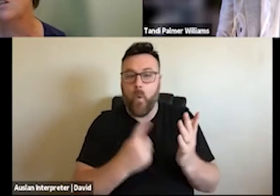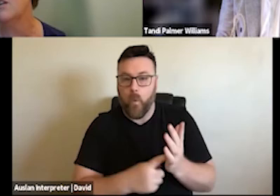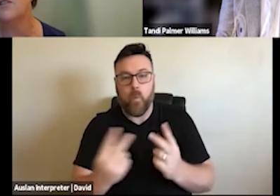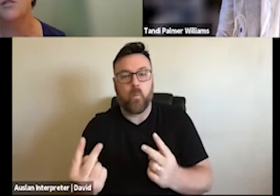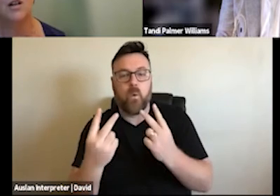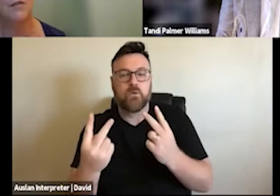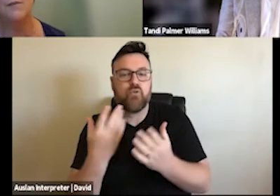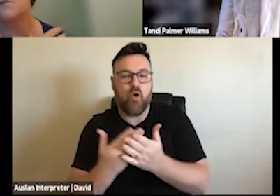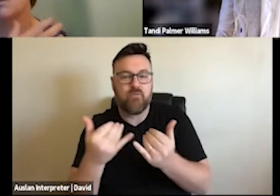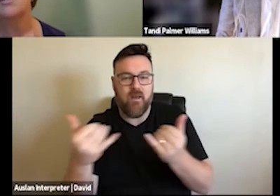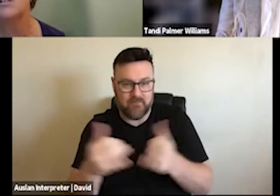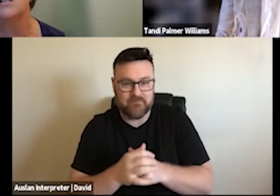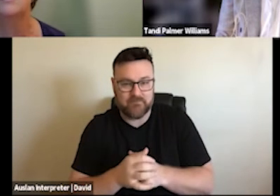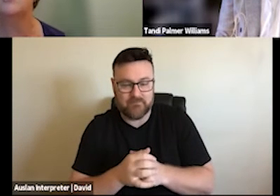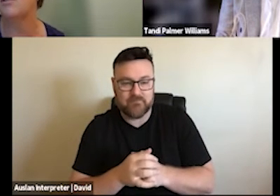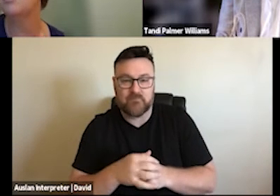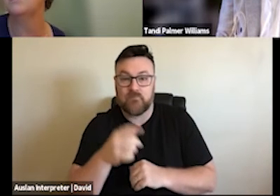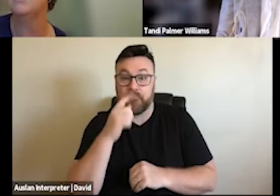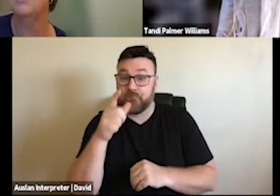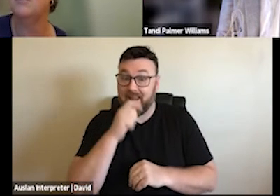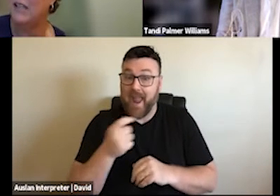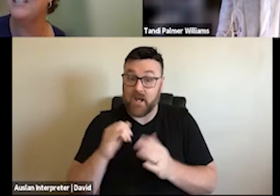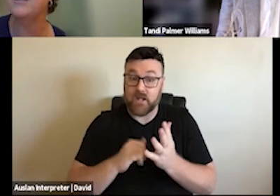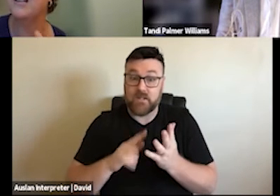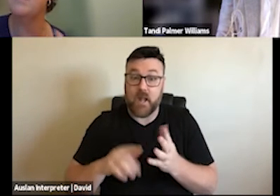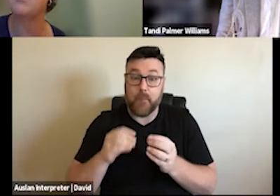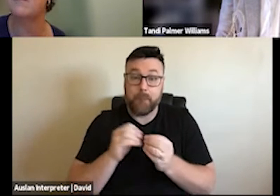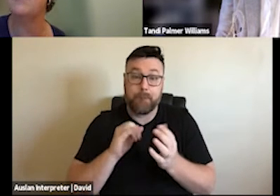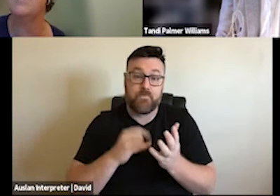You can either do a subscription to on-demand or digital experience that way.